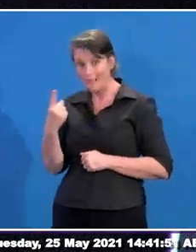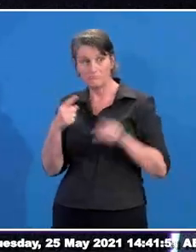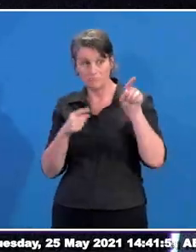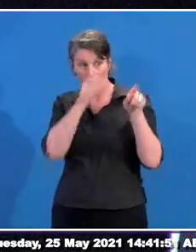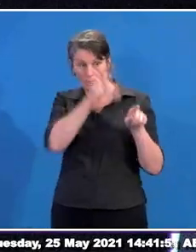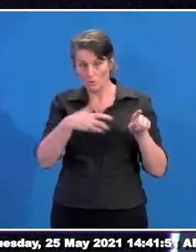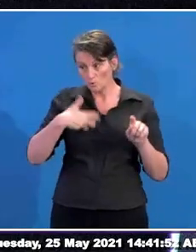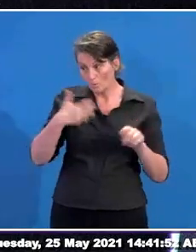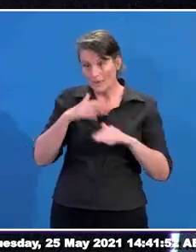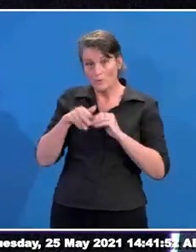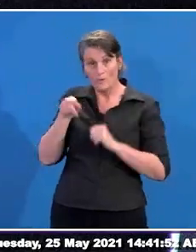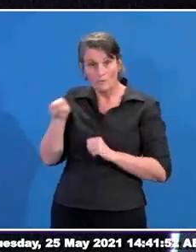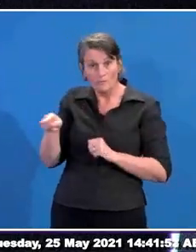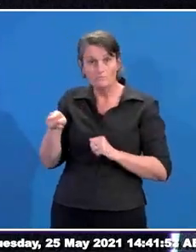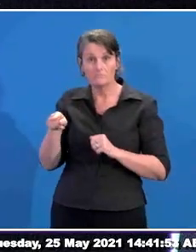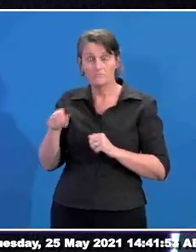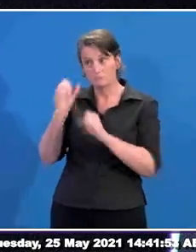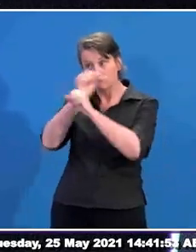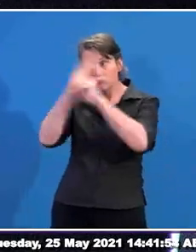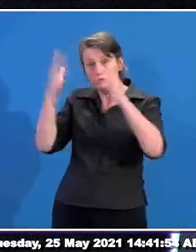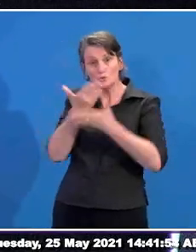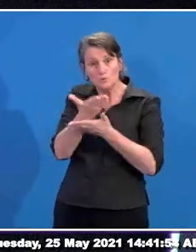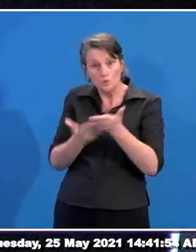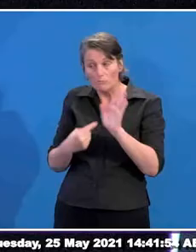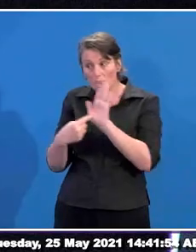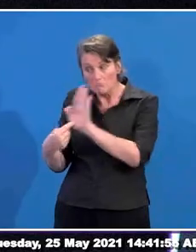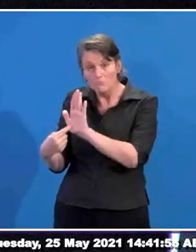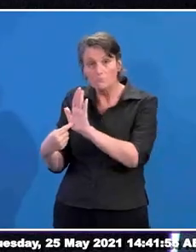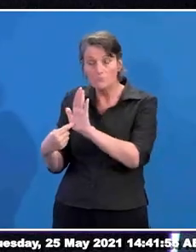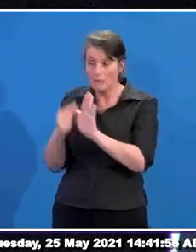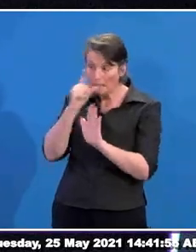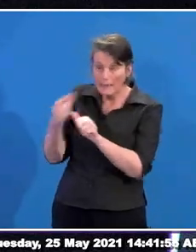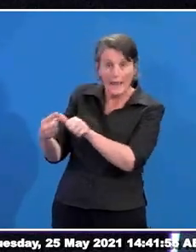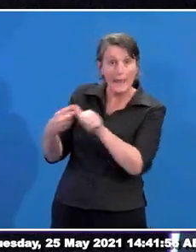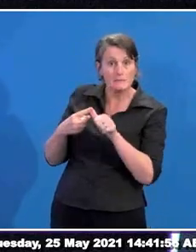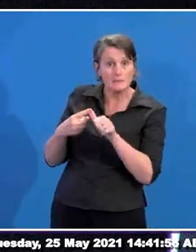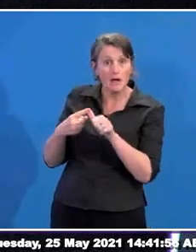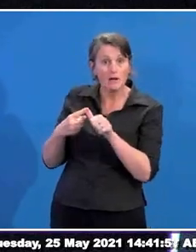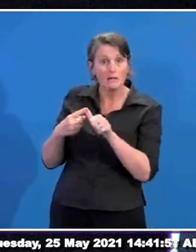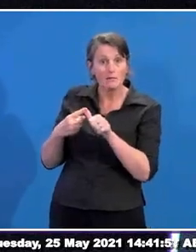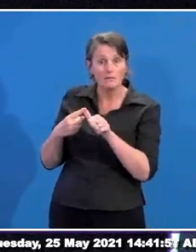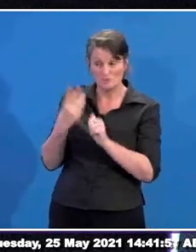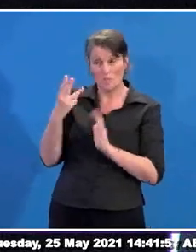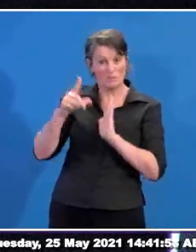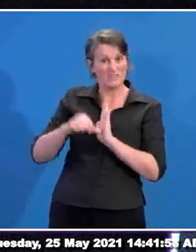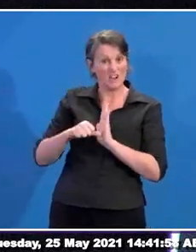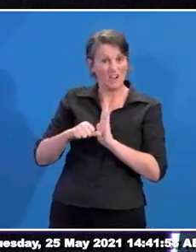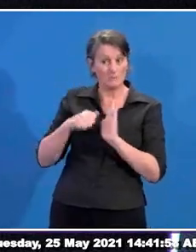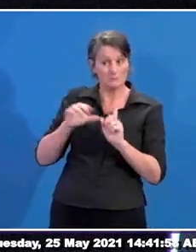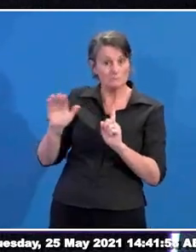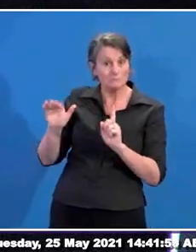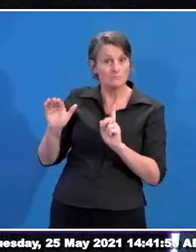opportunity to respond and up to three times the opportunity to respond to those.